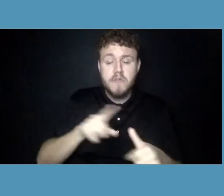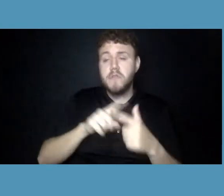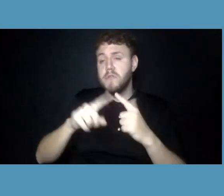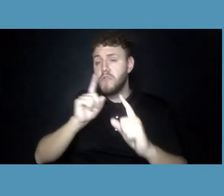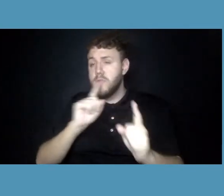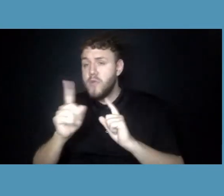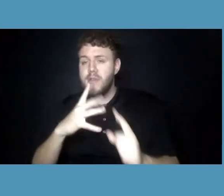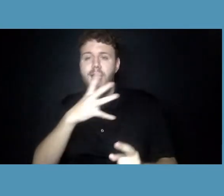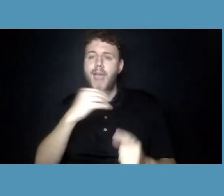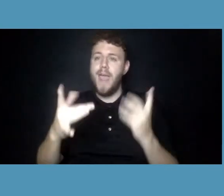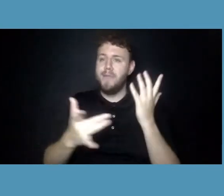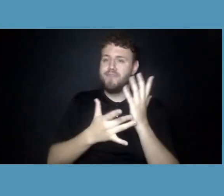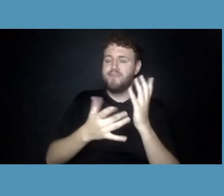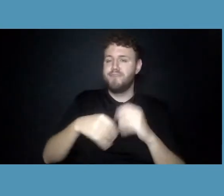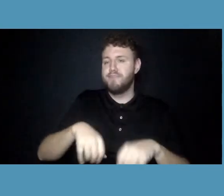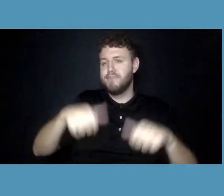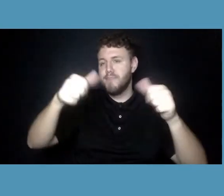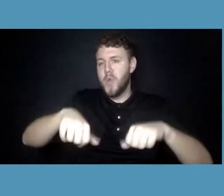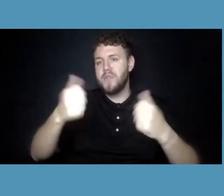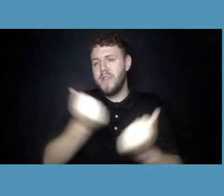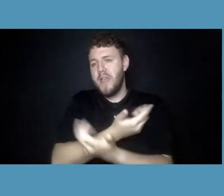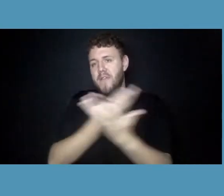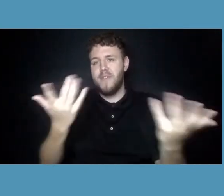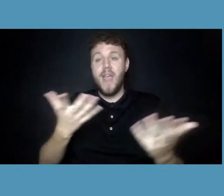and media expressions and in the mission of your institutions.